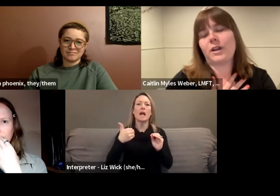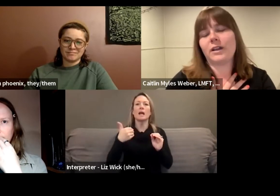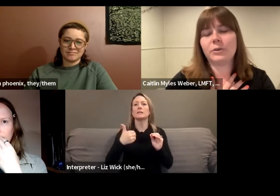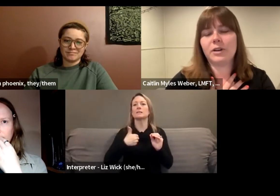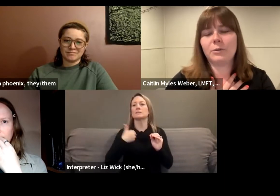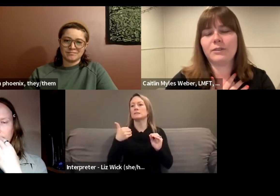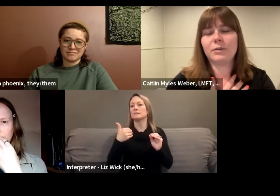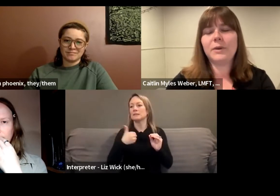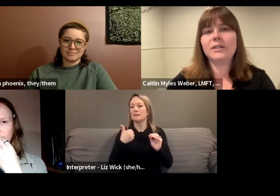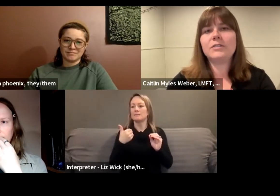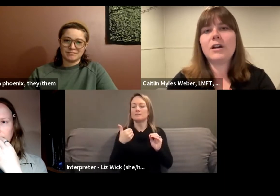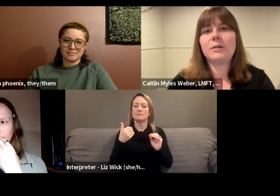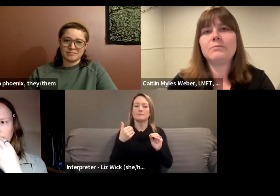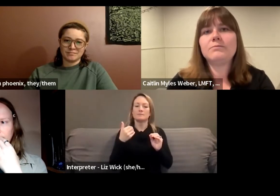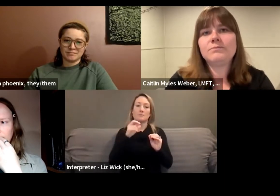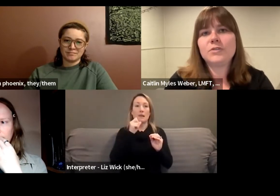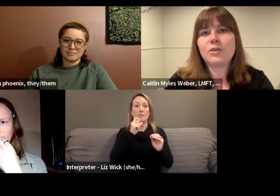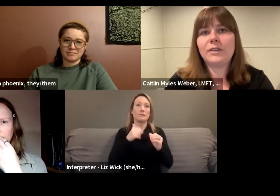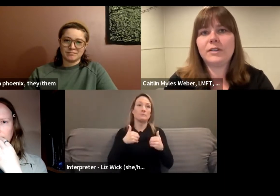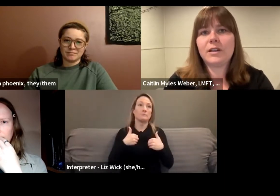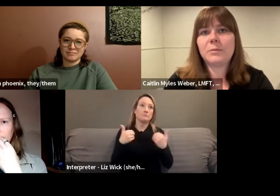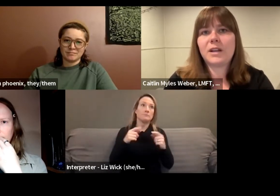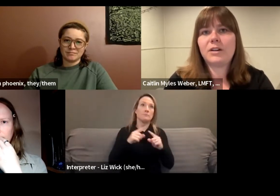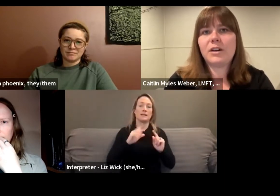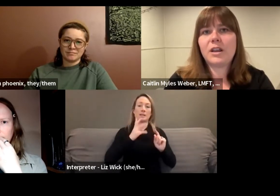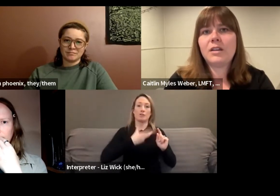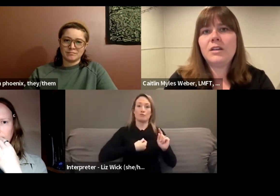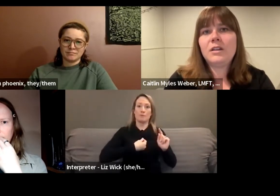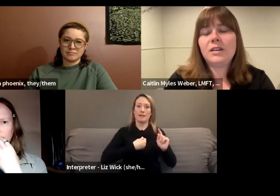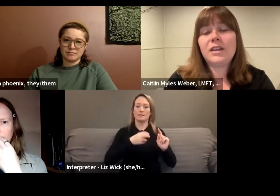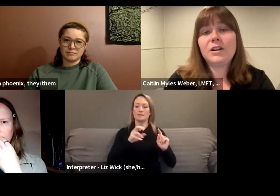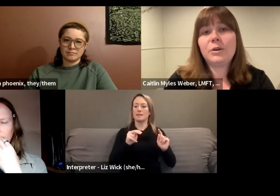or not so young, whatever, but trans and nonbinary kiddos